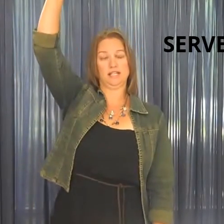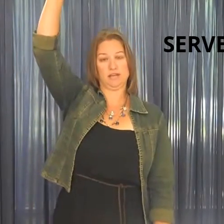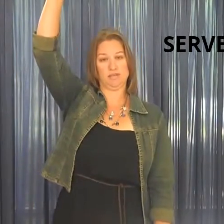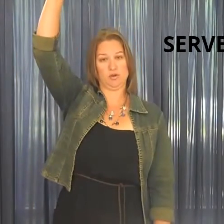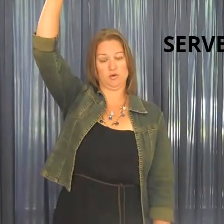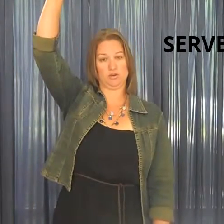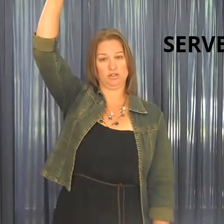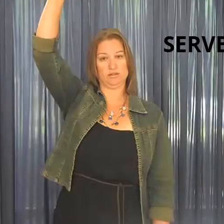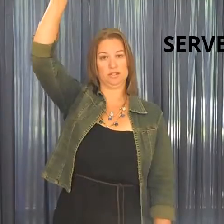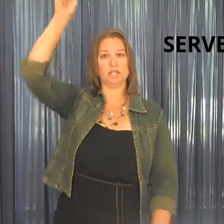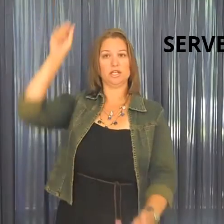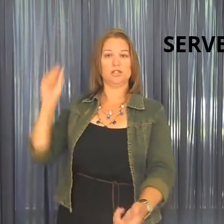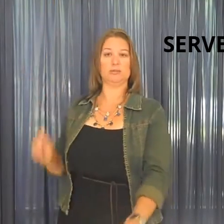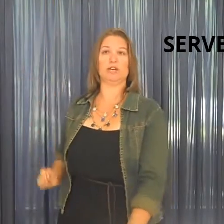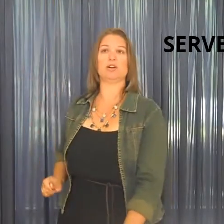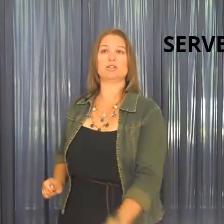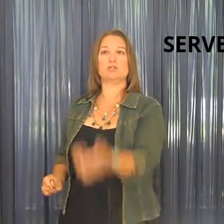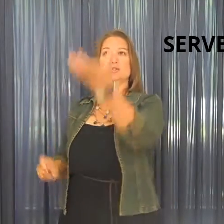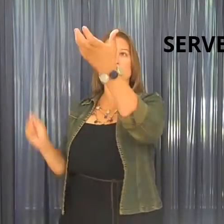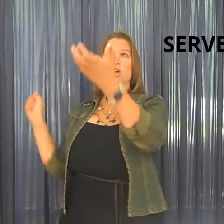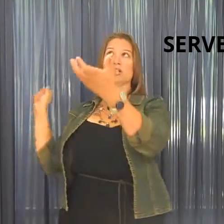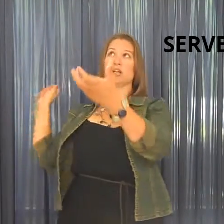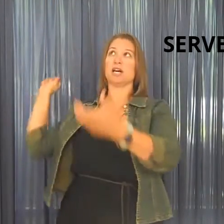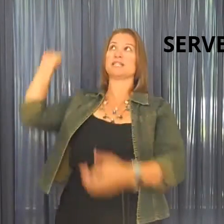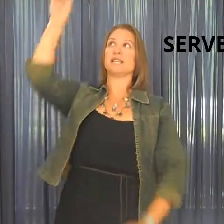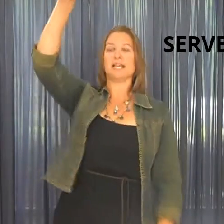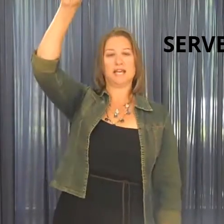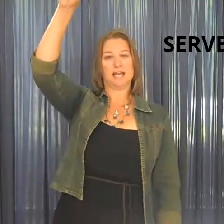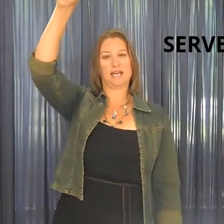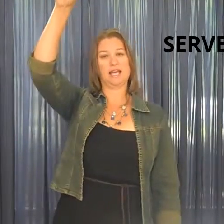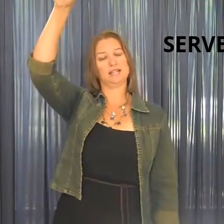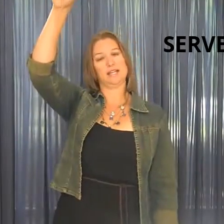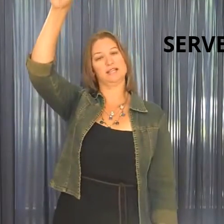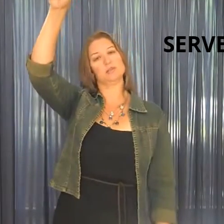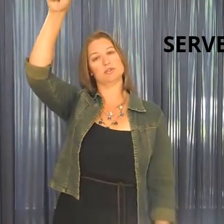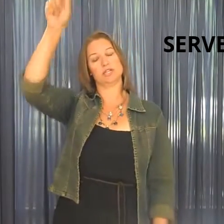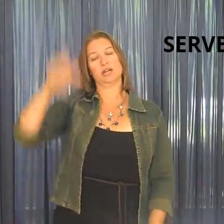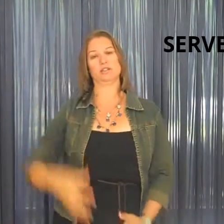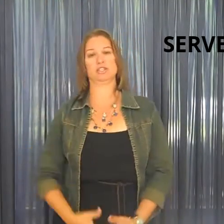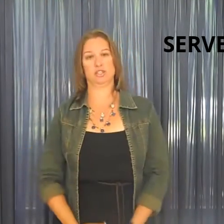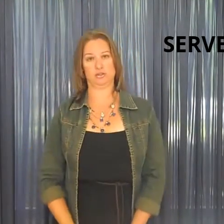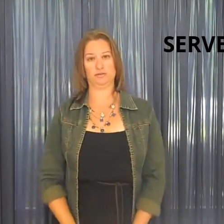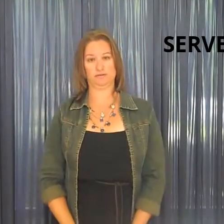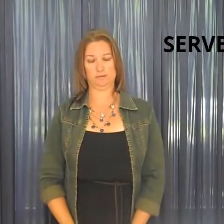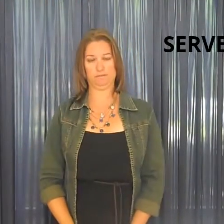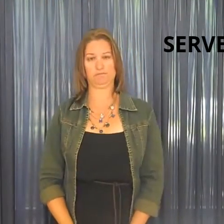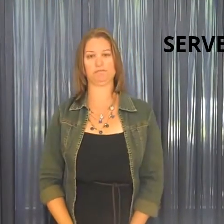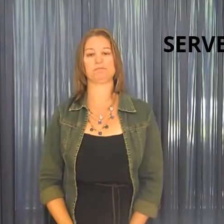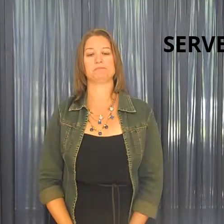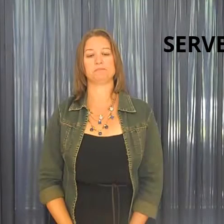and hitting it up and over. You may also do the ball toss, and then the motion of the serve.